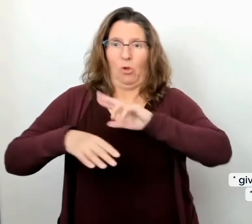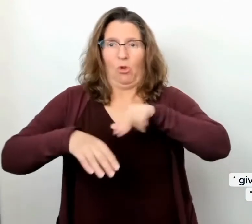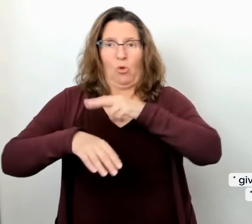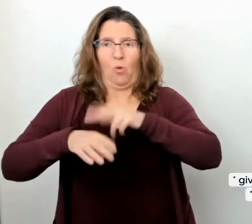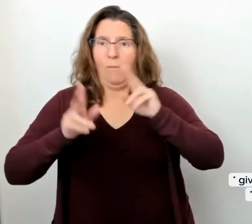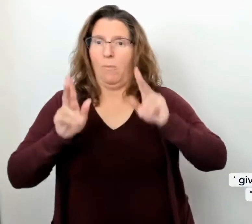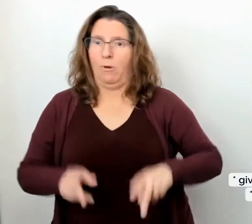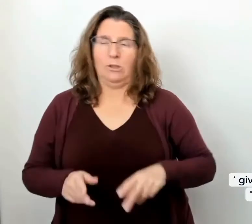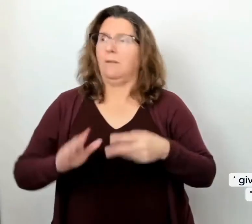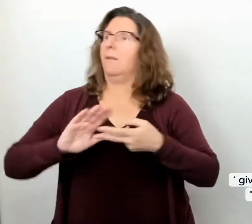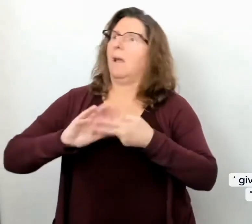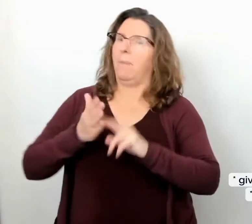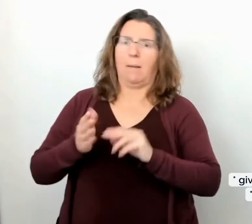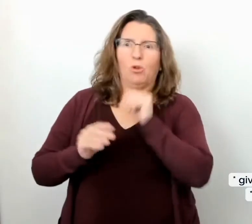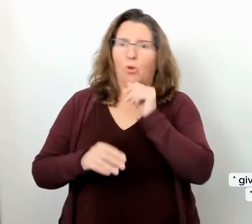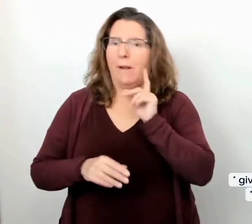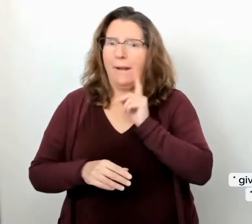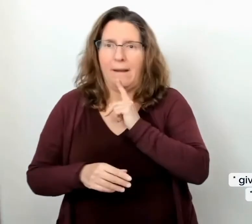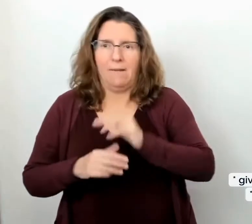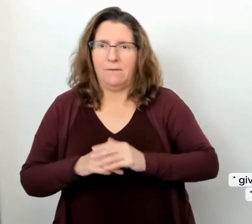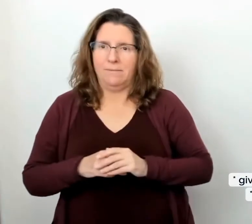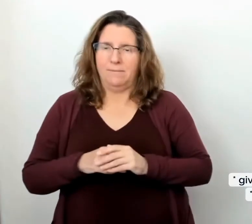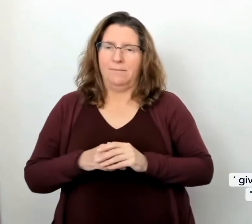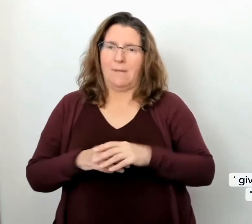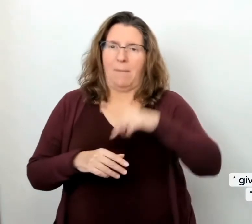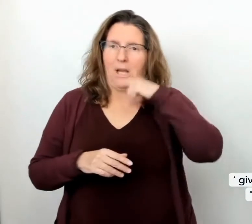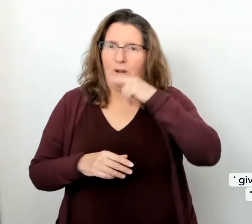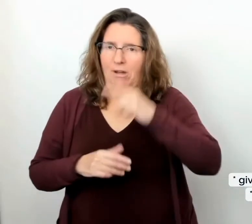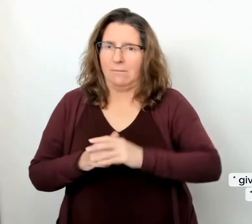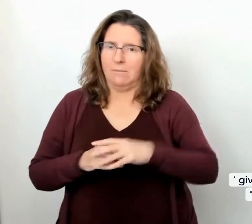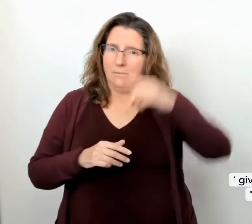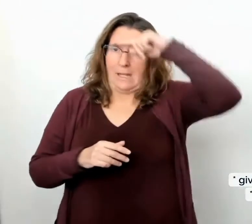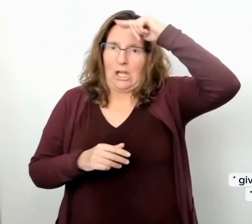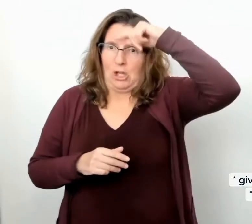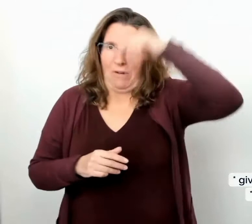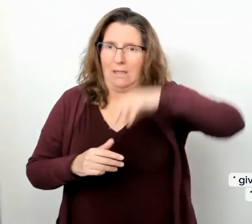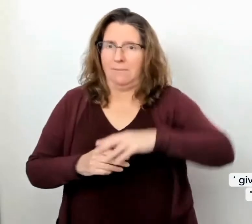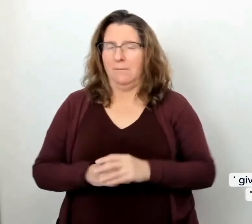Which means not being deaf. To look like a hearing person, to think like a hearing person.